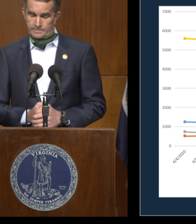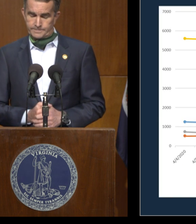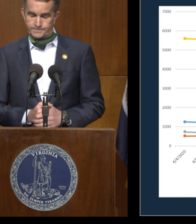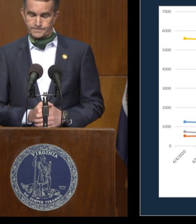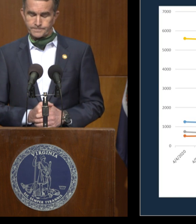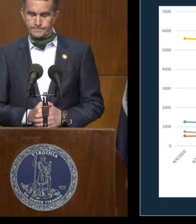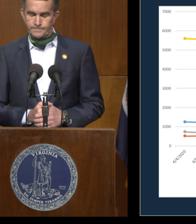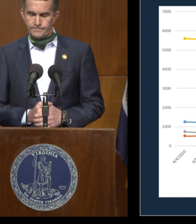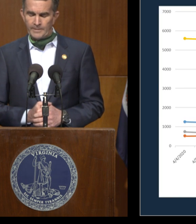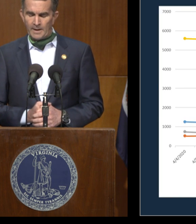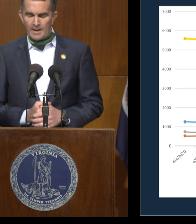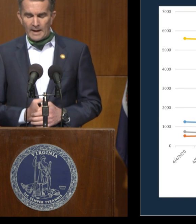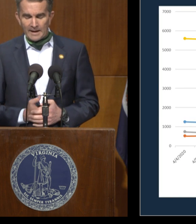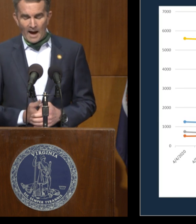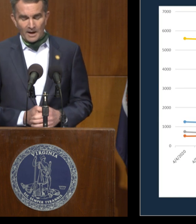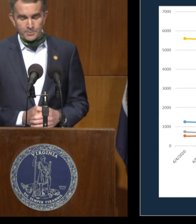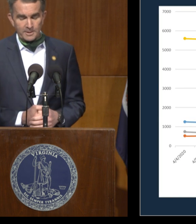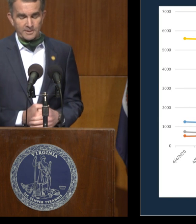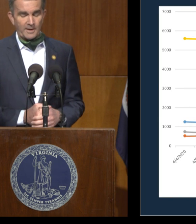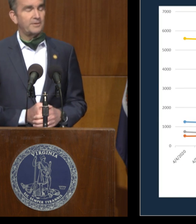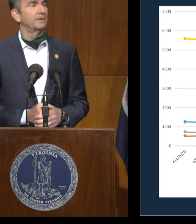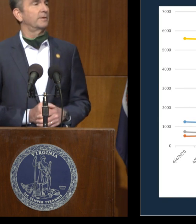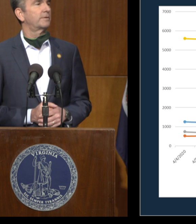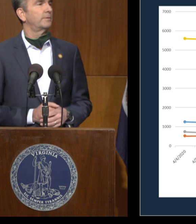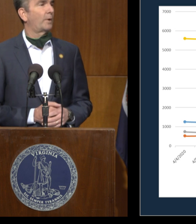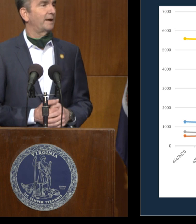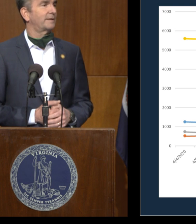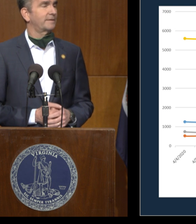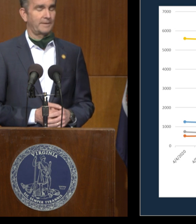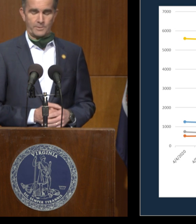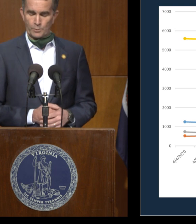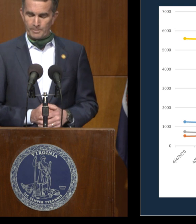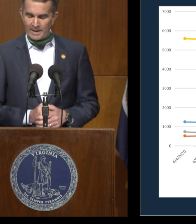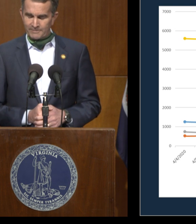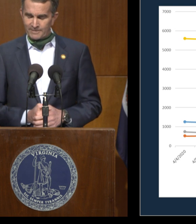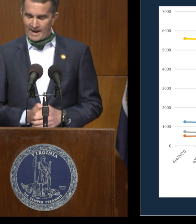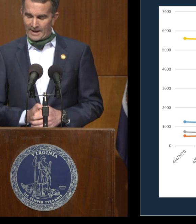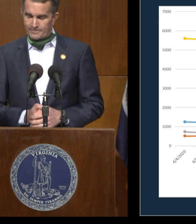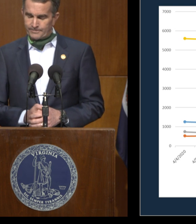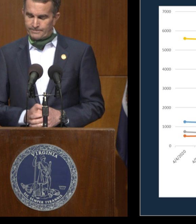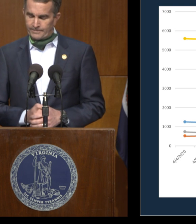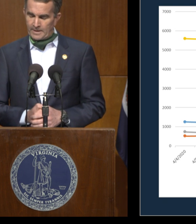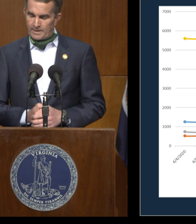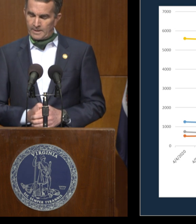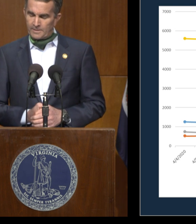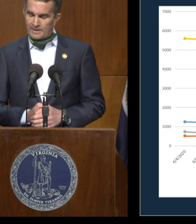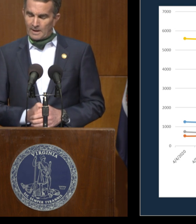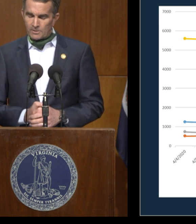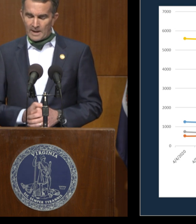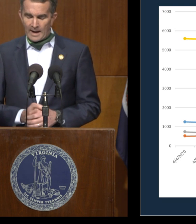We see that our case count was initially doubling every three days, but now it is taking nine days to double.